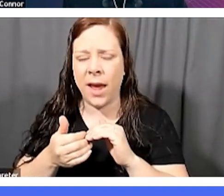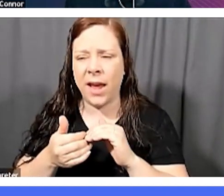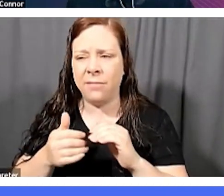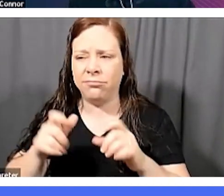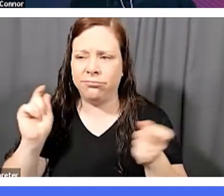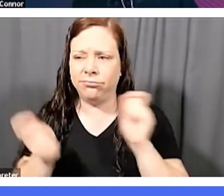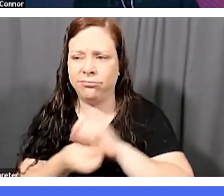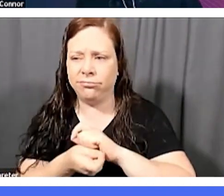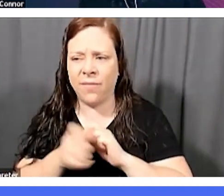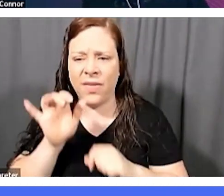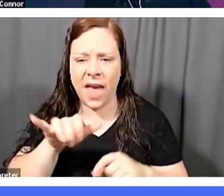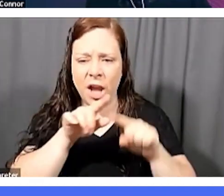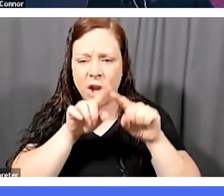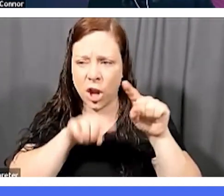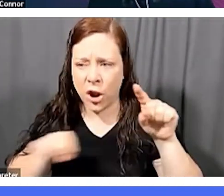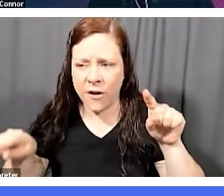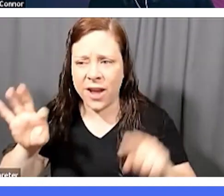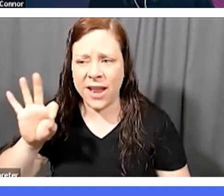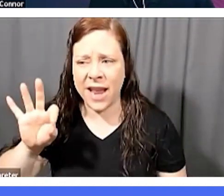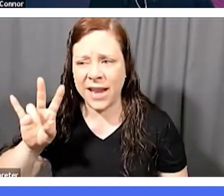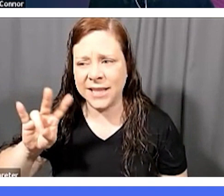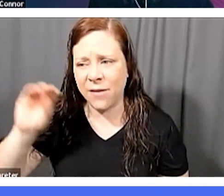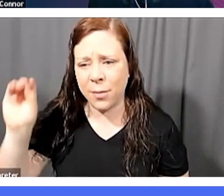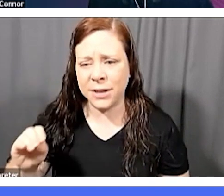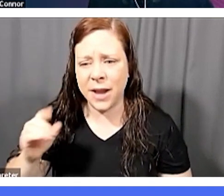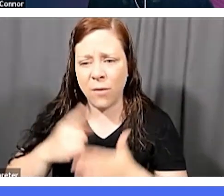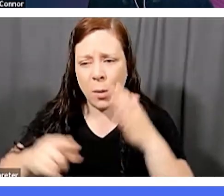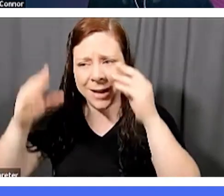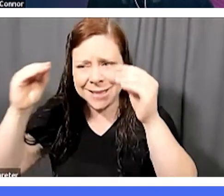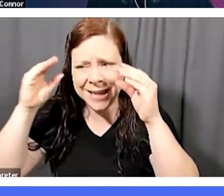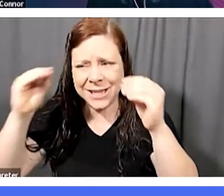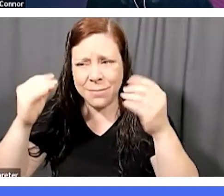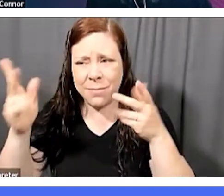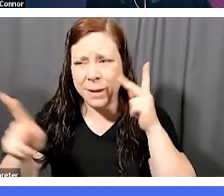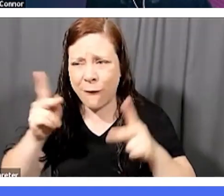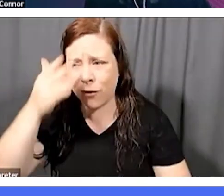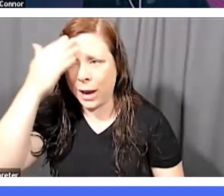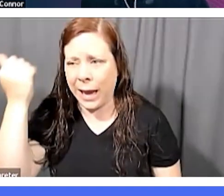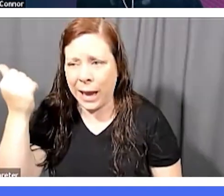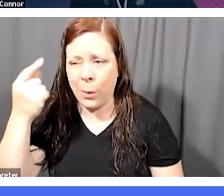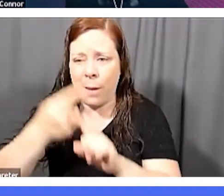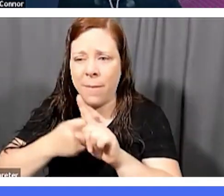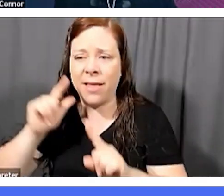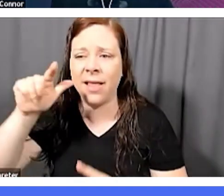Because if 97% of what we teach is forgotten in a month, then we can only imagine how little